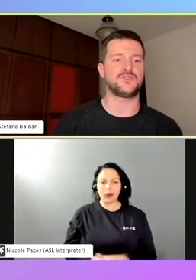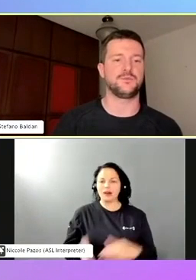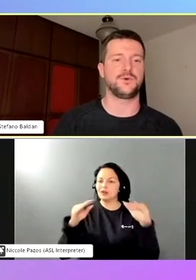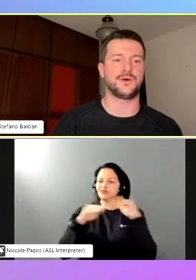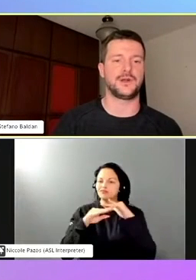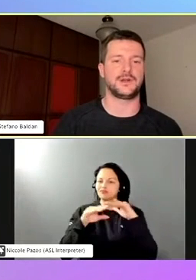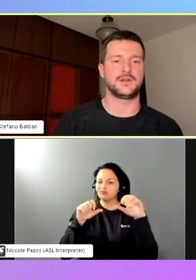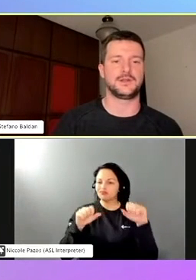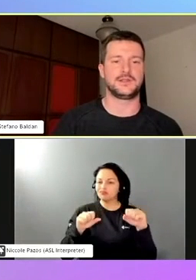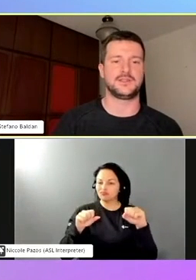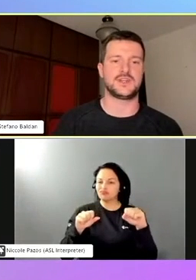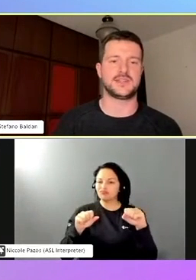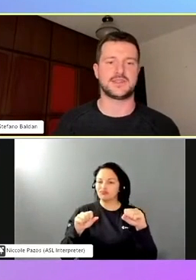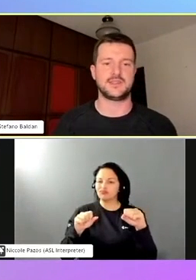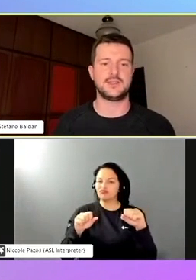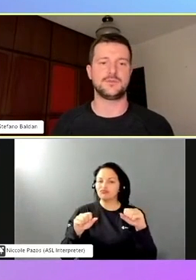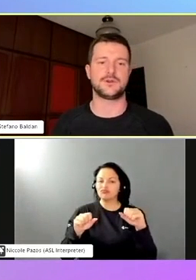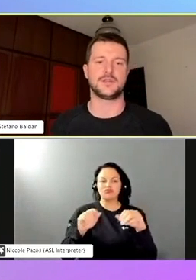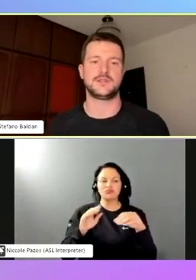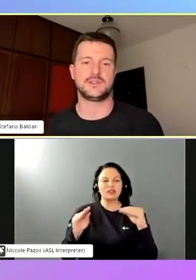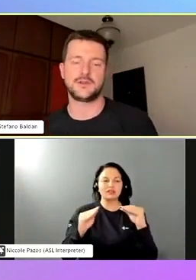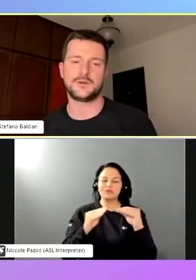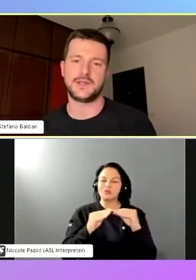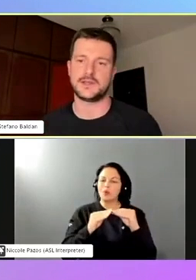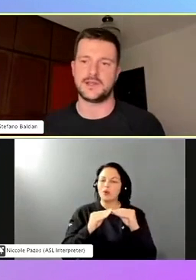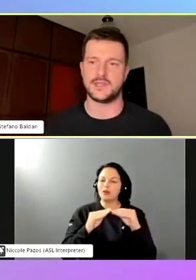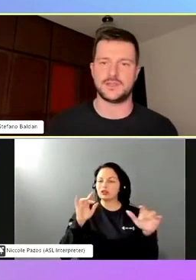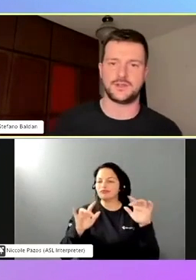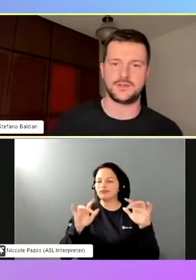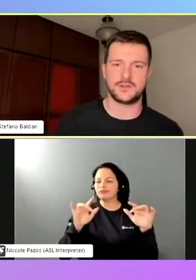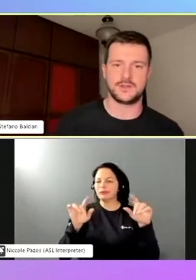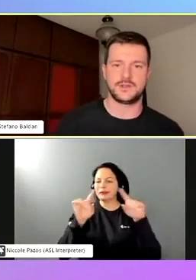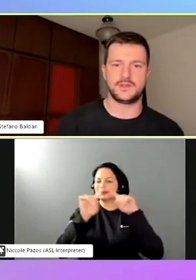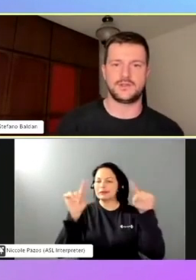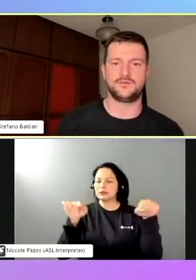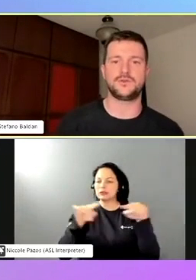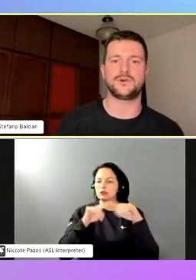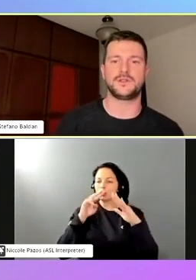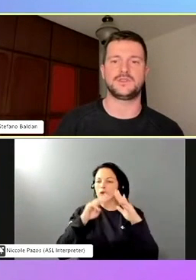can be placed in an absolute free form way. there's no?